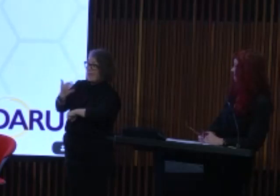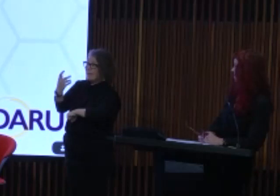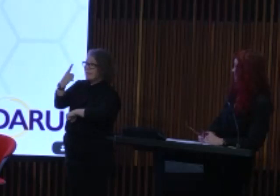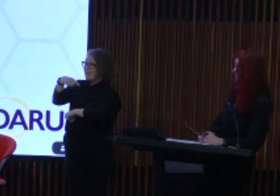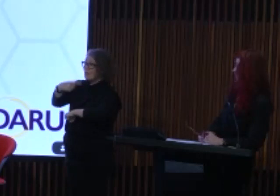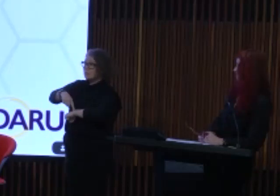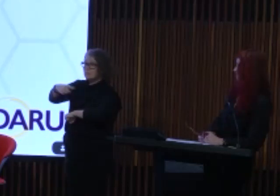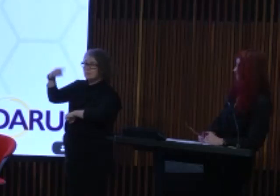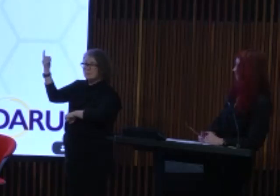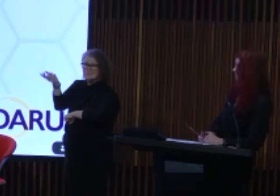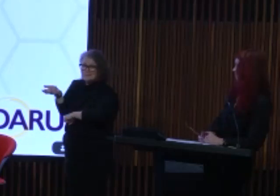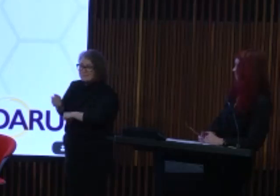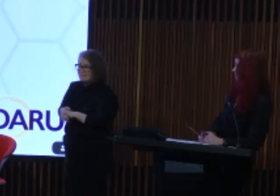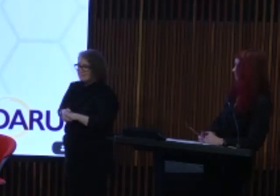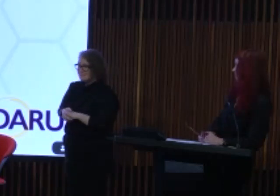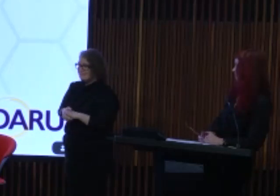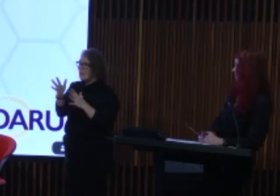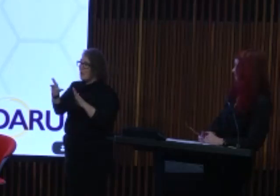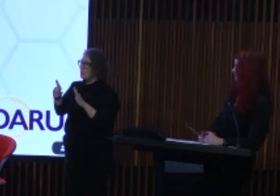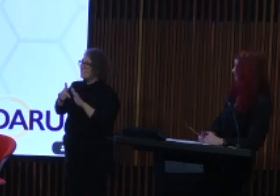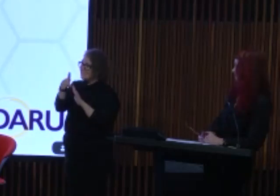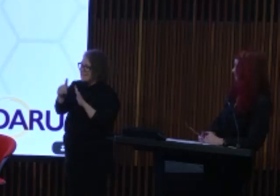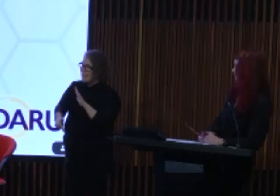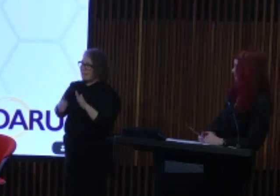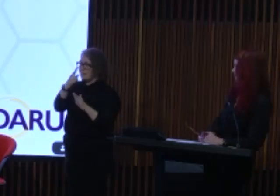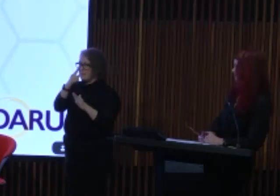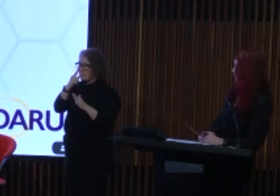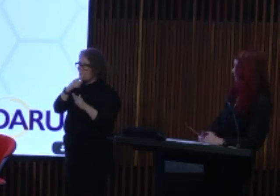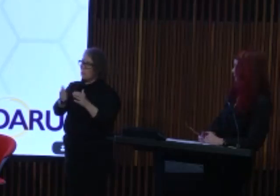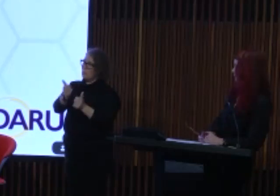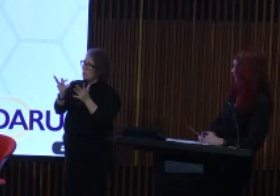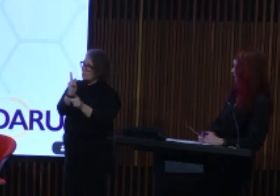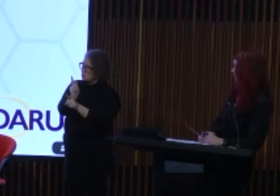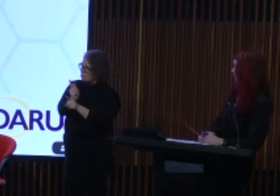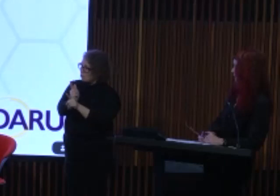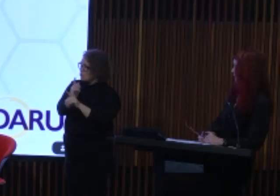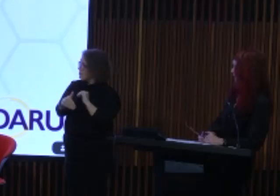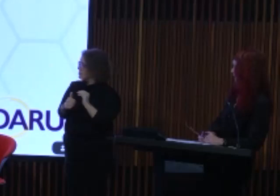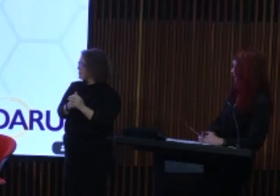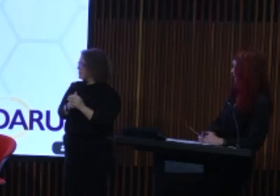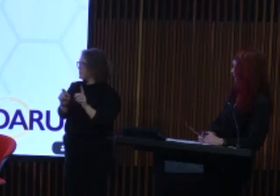got? There are a lot of details that people pulled out, things like choice being very,